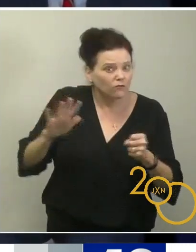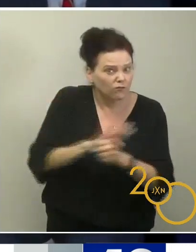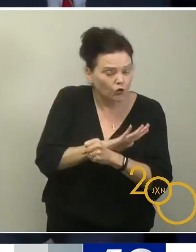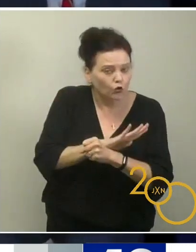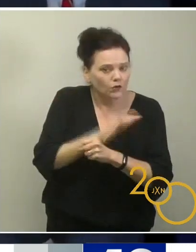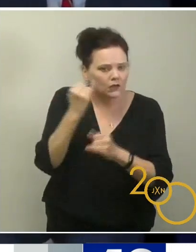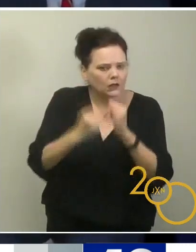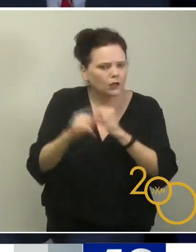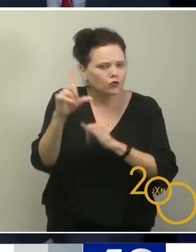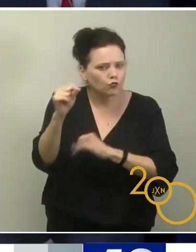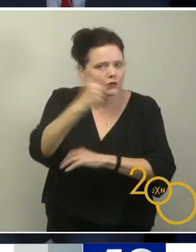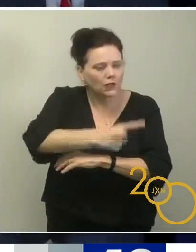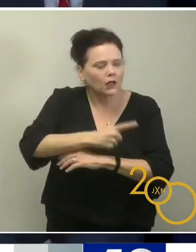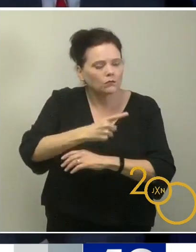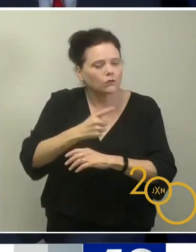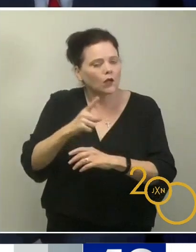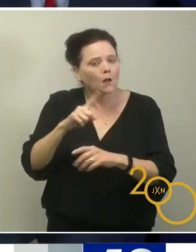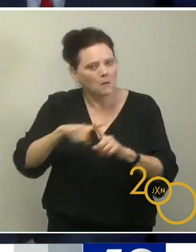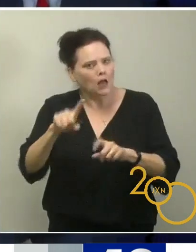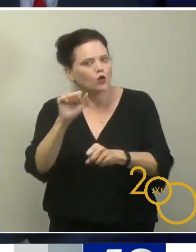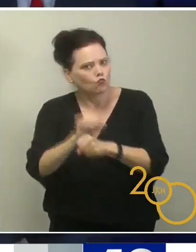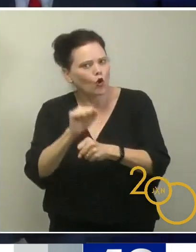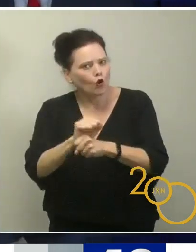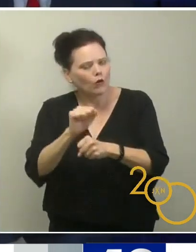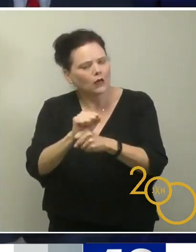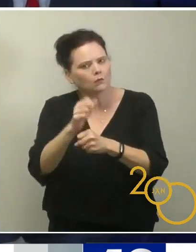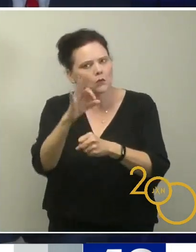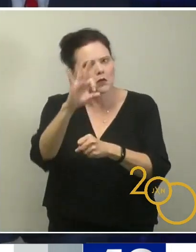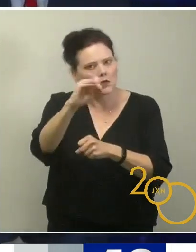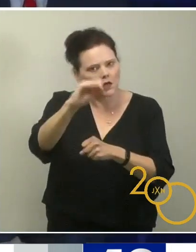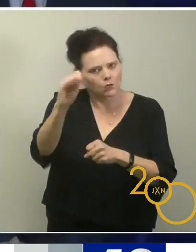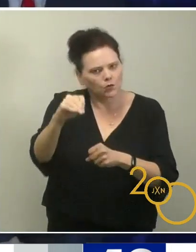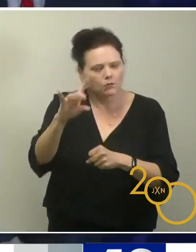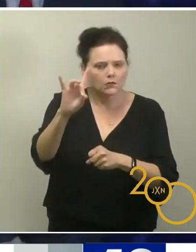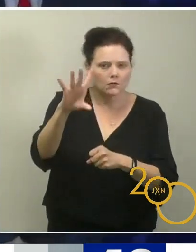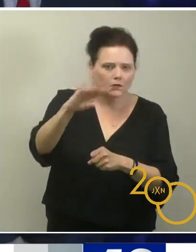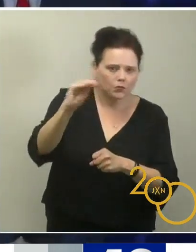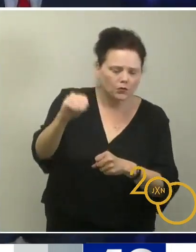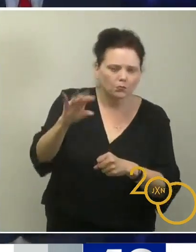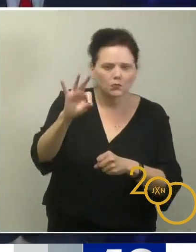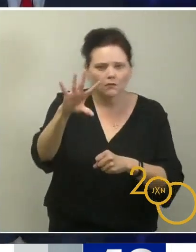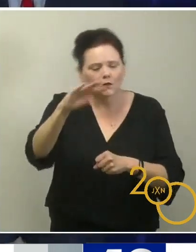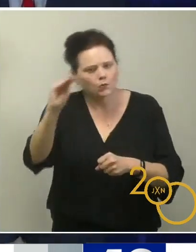WHILE THE OB CURTIS FACILITY WAS NOT OPERATING AT FULL CAPACITY FOR THE LAST 20 DAYS